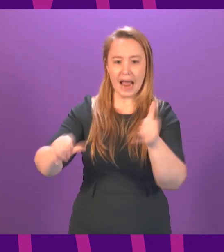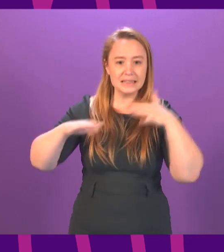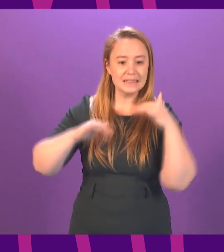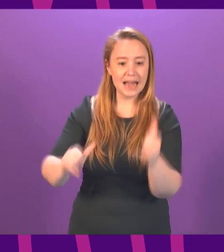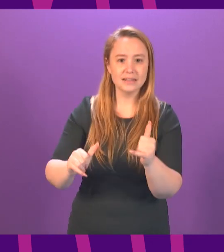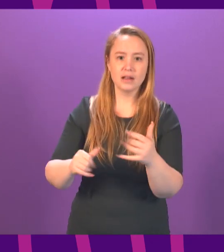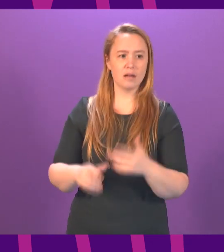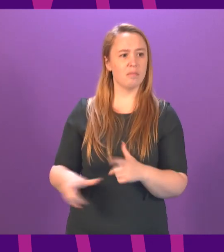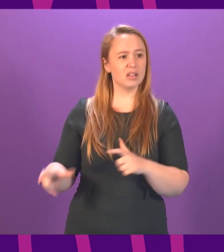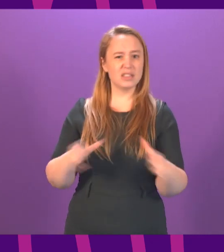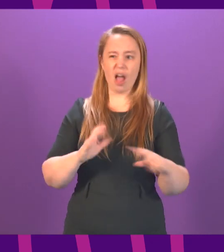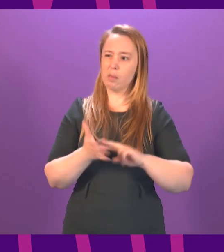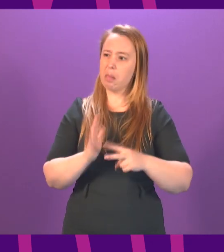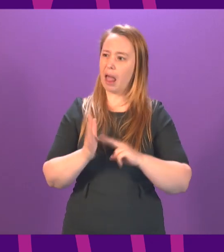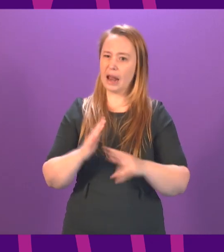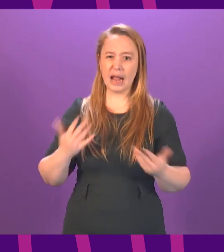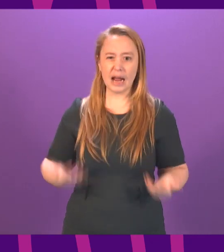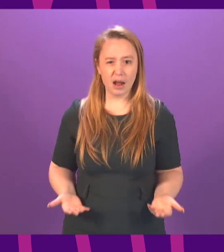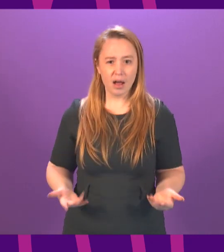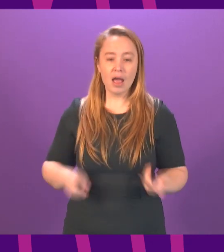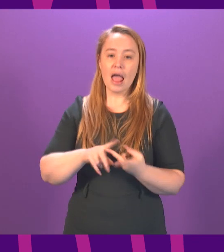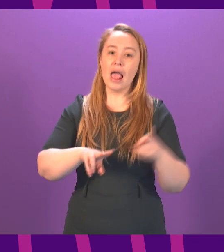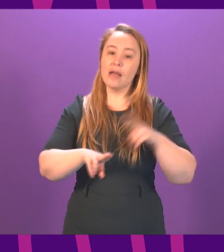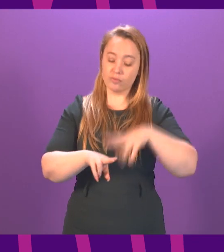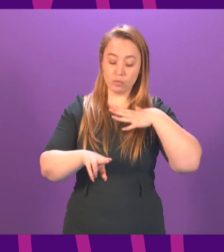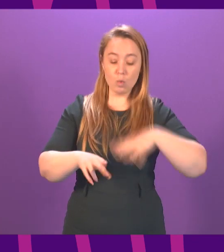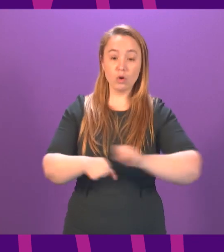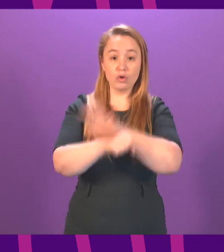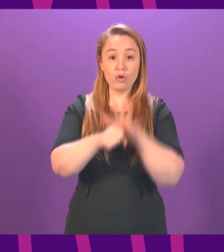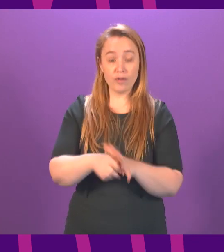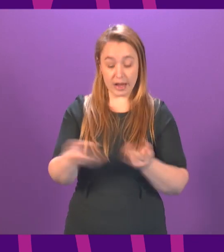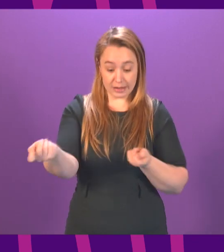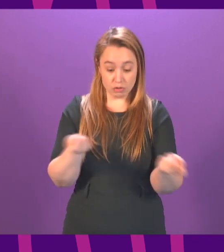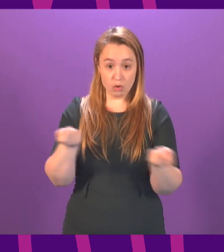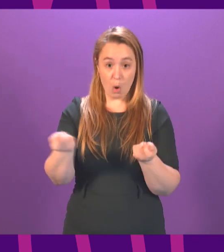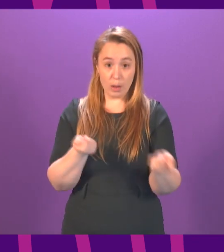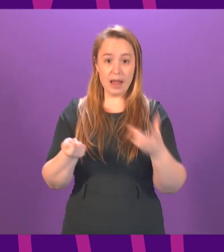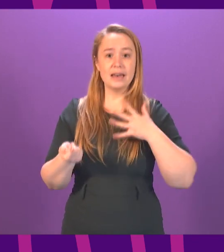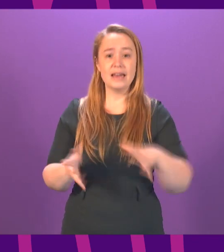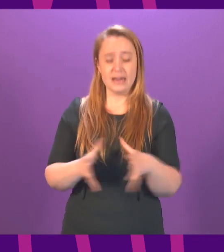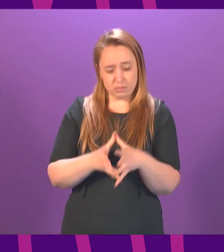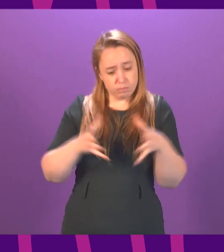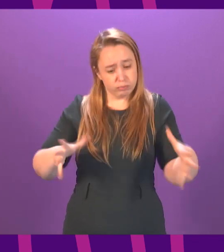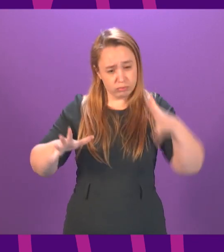If we are going to get the virus under control, we need mass testing in all our communities. Can